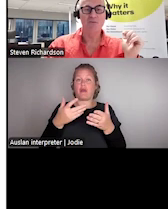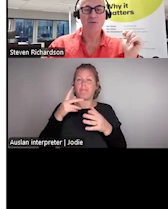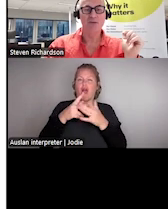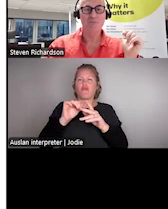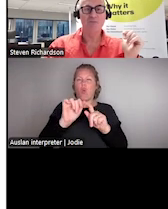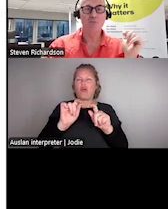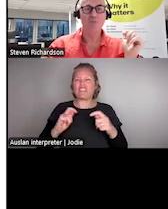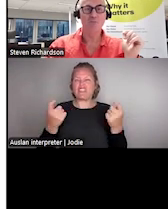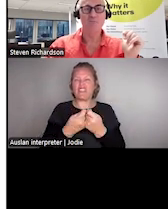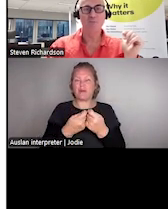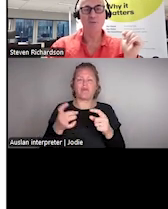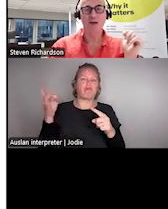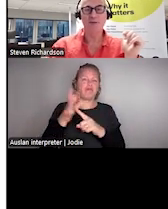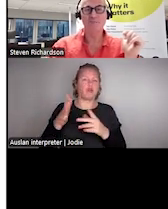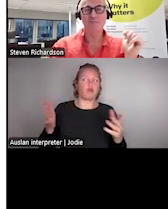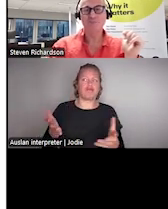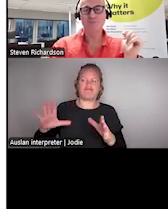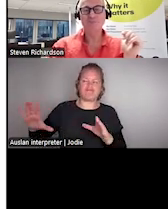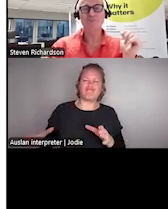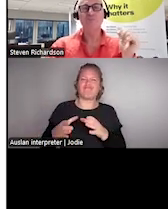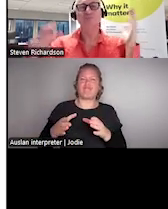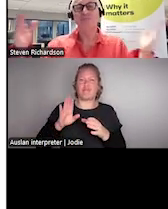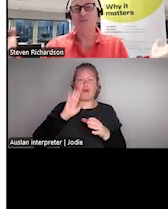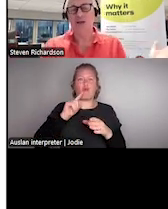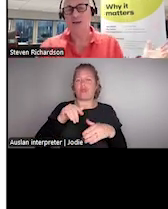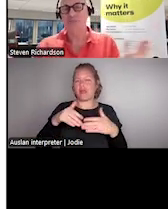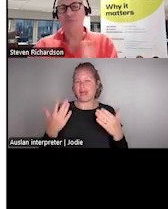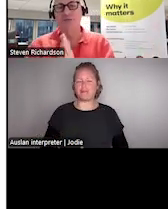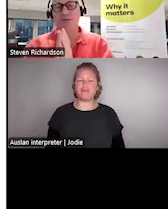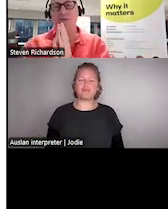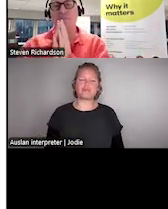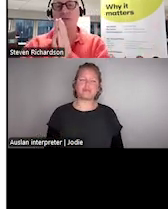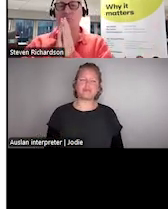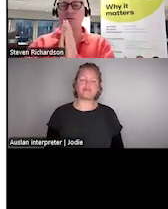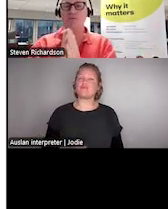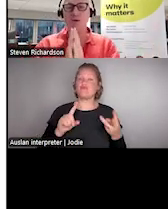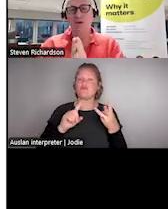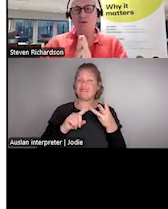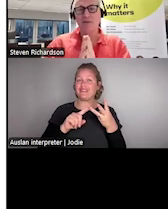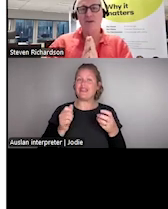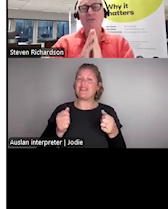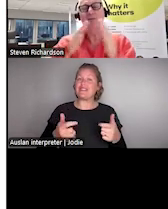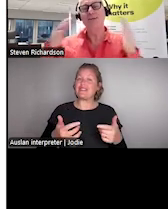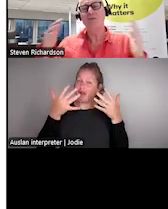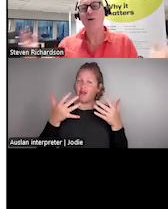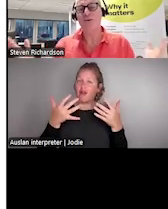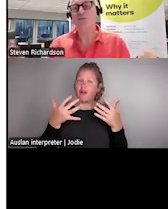galvanise them of course, before the day. Data. People give money. So we need a way to